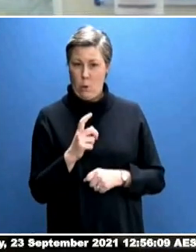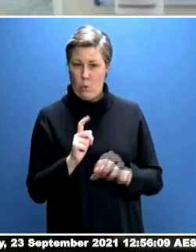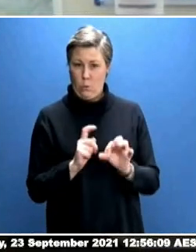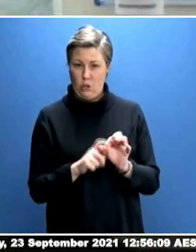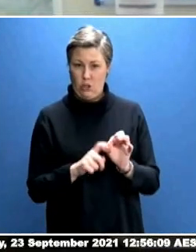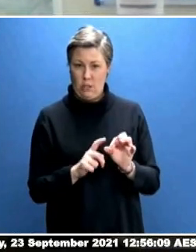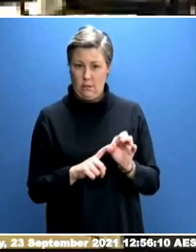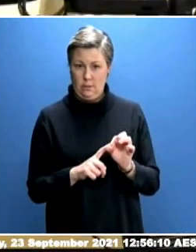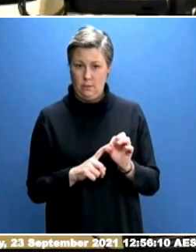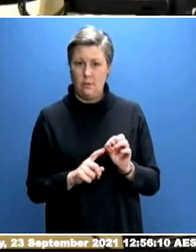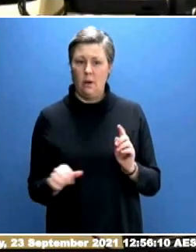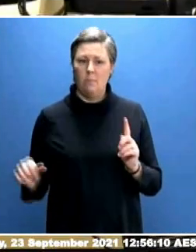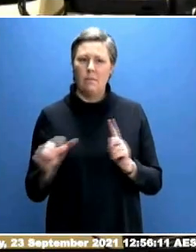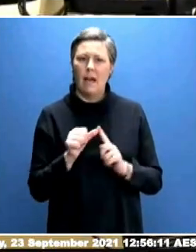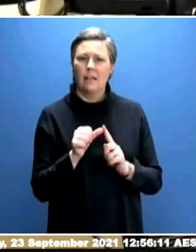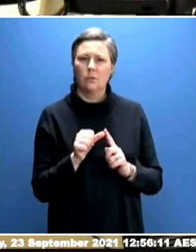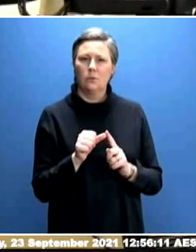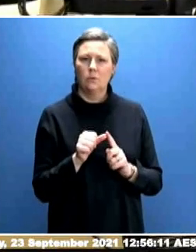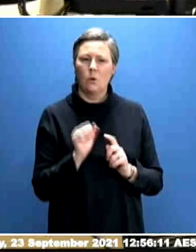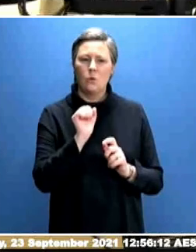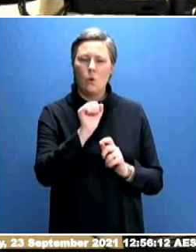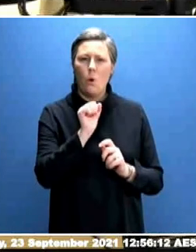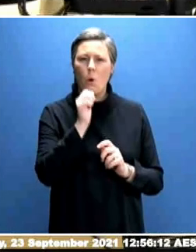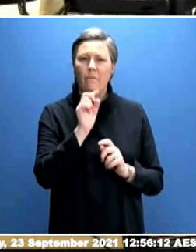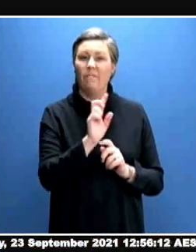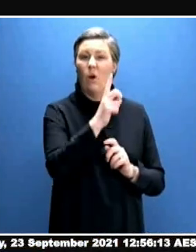to the letter we had on the screen, the final dot point on that page 3,